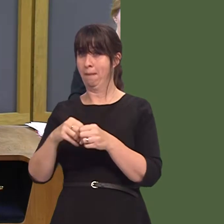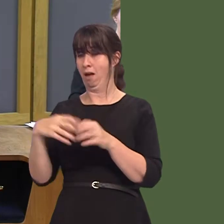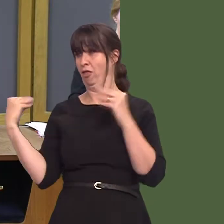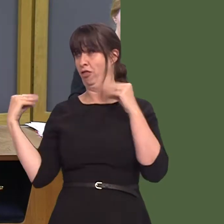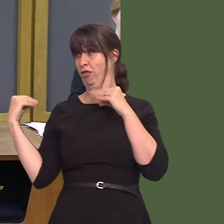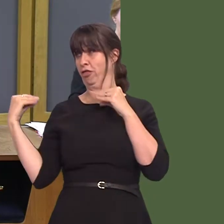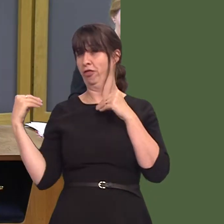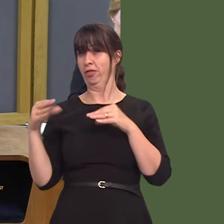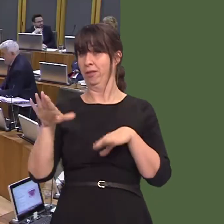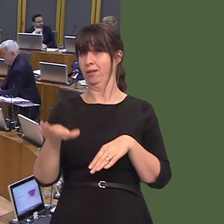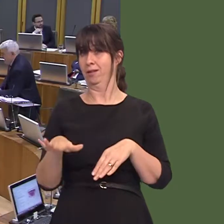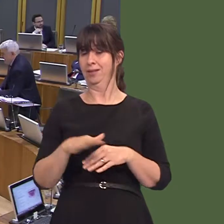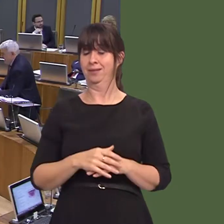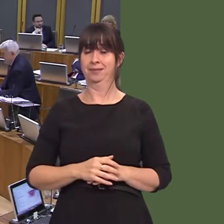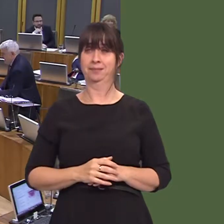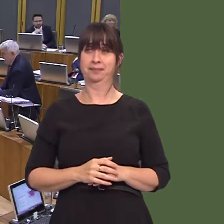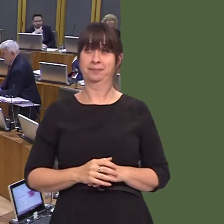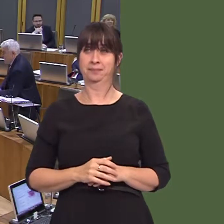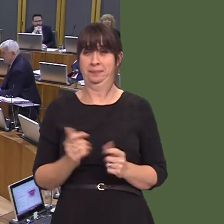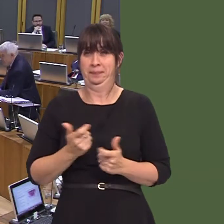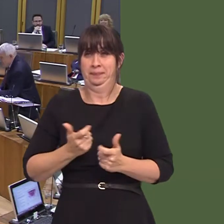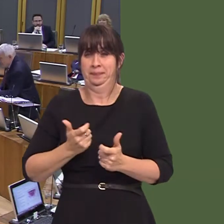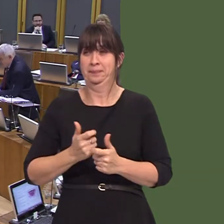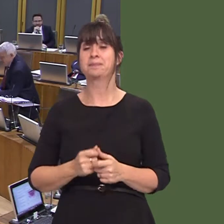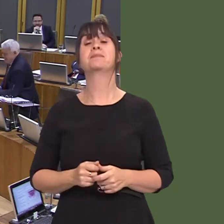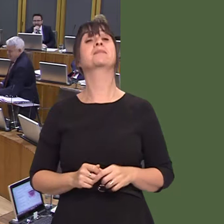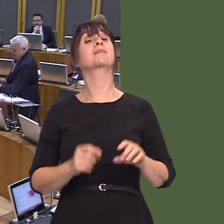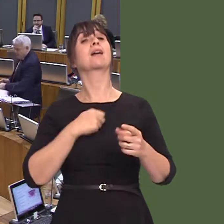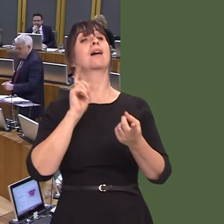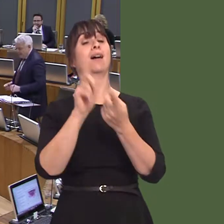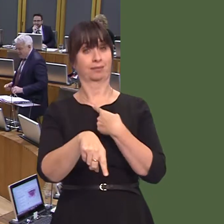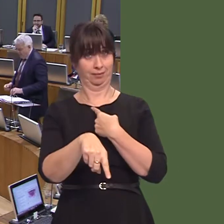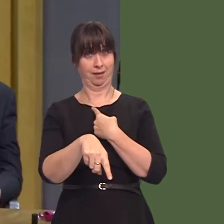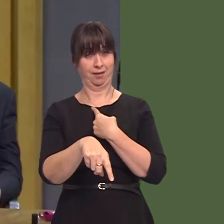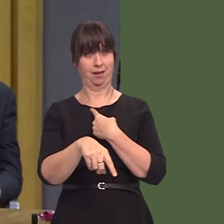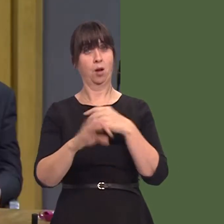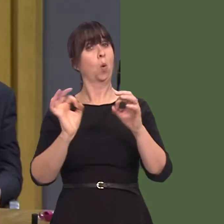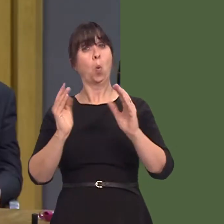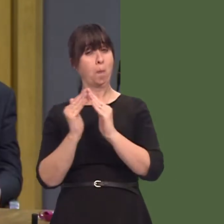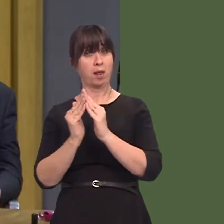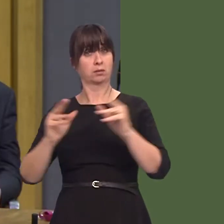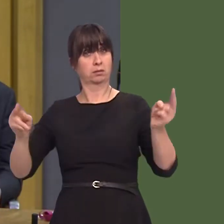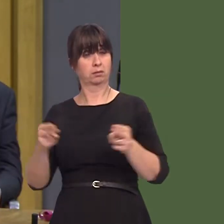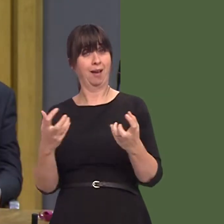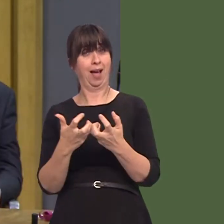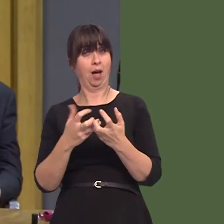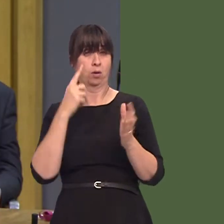Carwyn Jones: Our commitment to dealing with homelessness is found in the budget that was